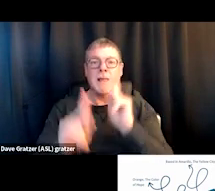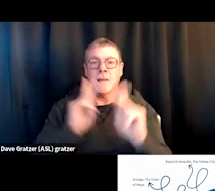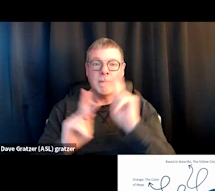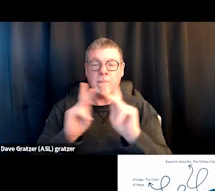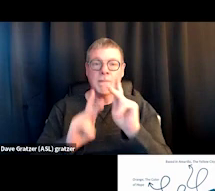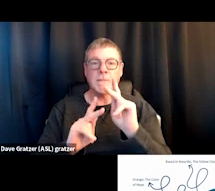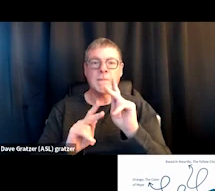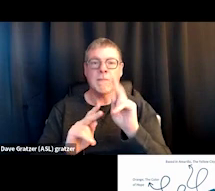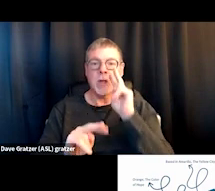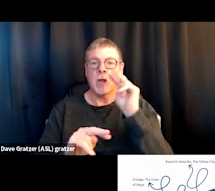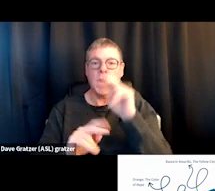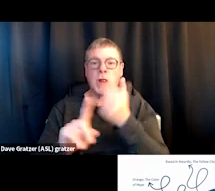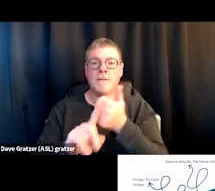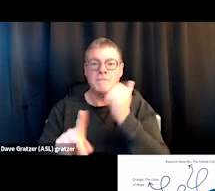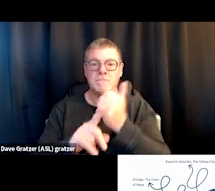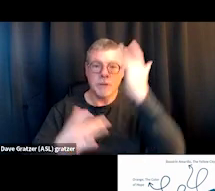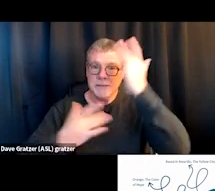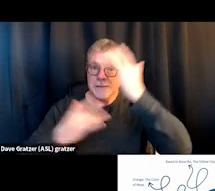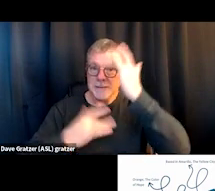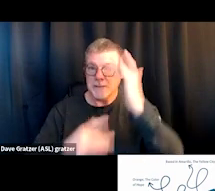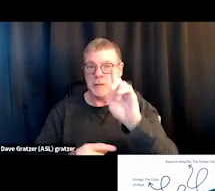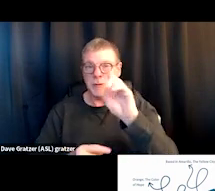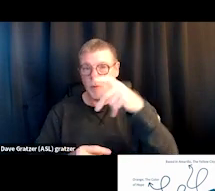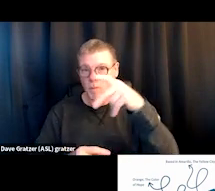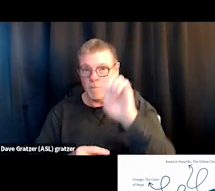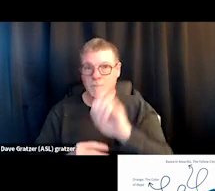to avoid dope sickness and those types of situations.